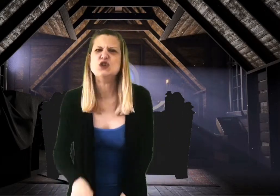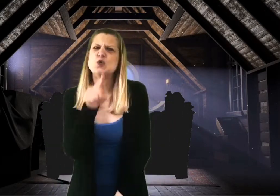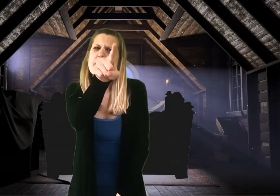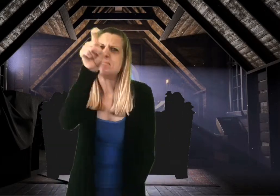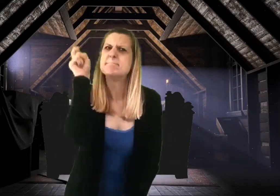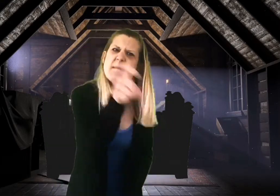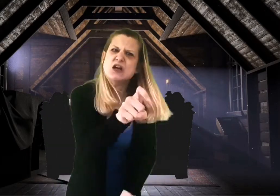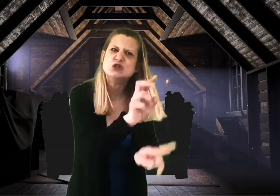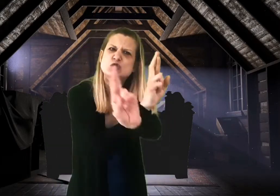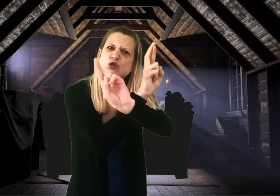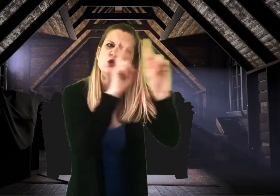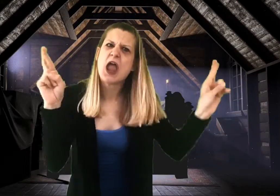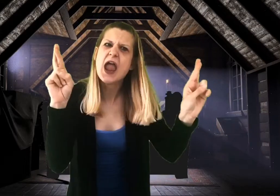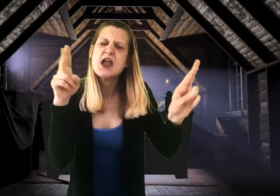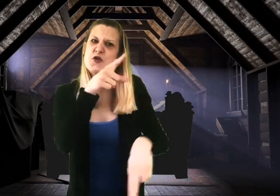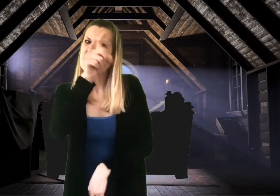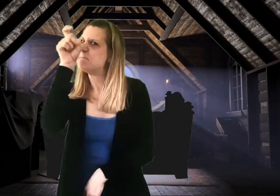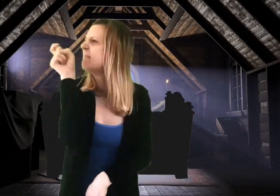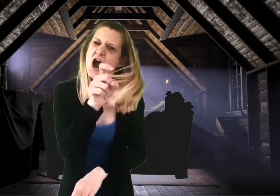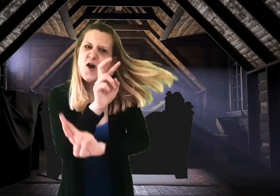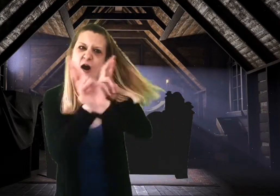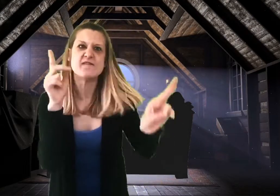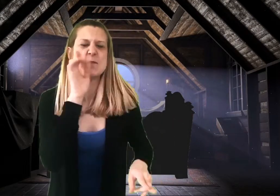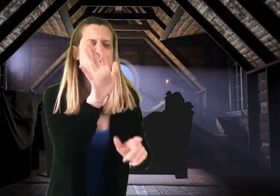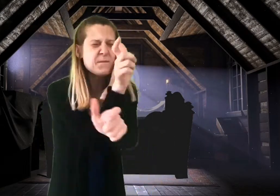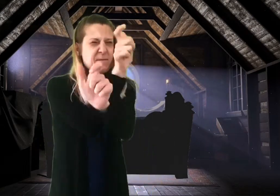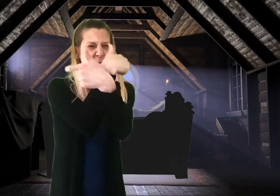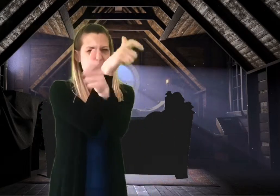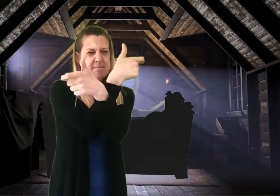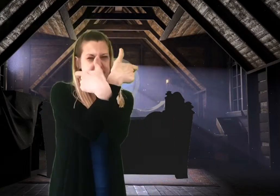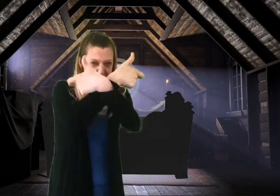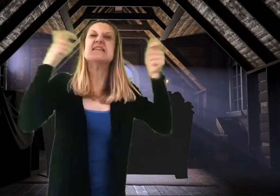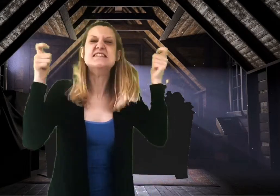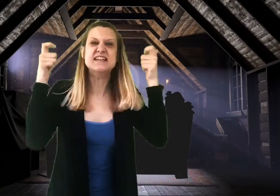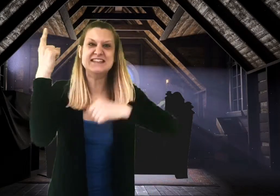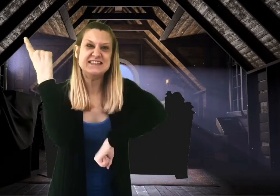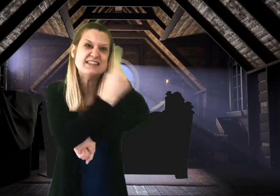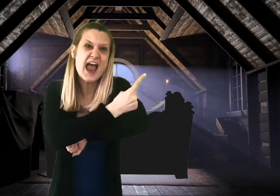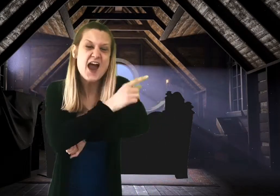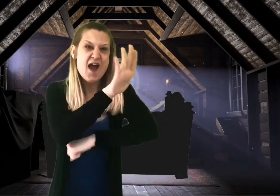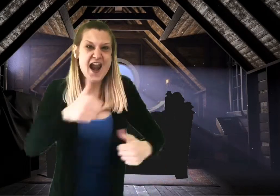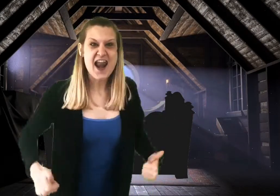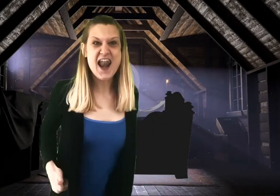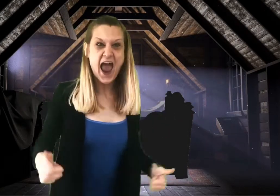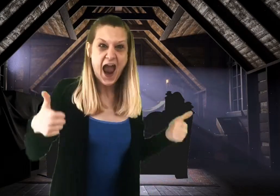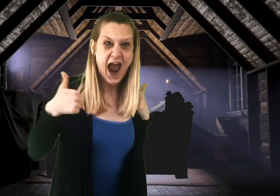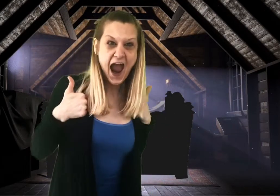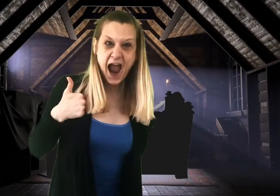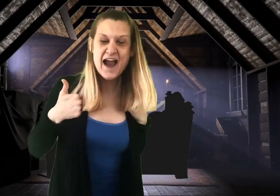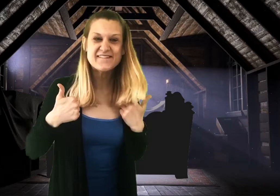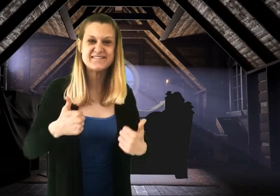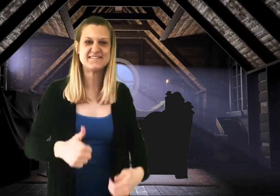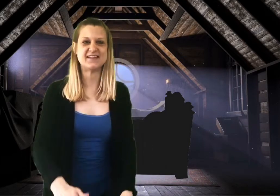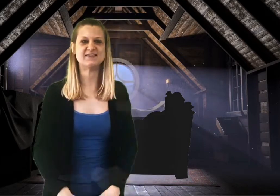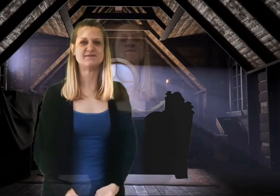You must get ready, my boy! You must get ready for the biggest day of your life!"